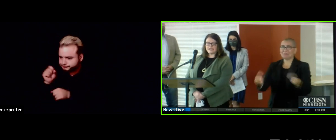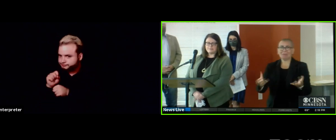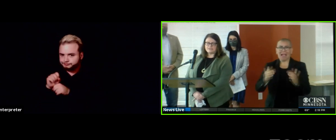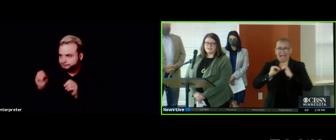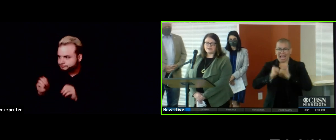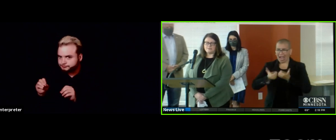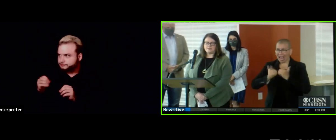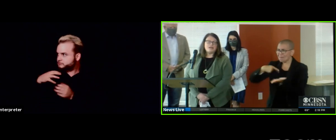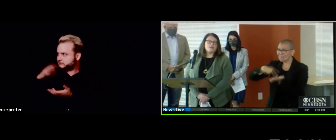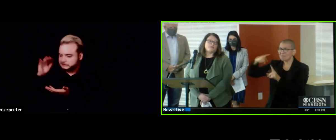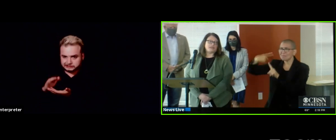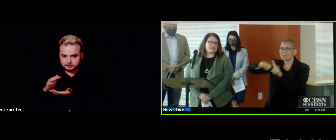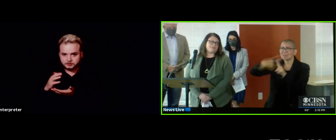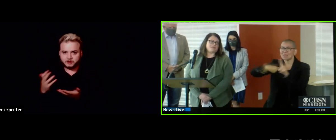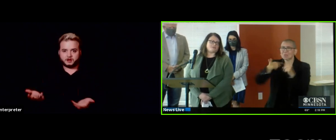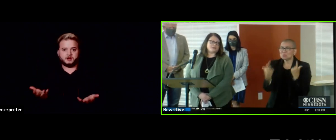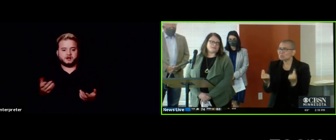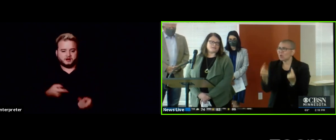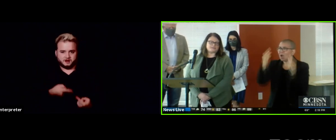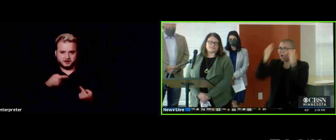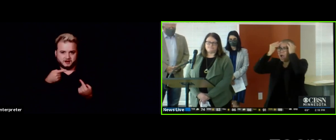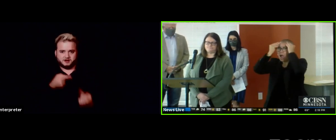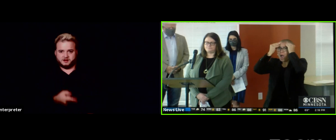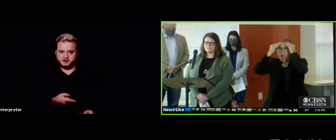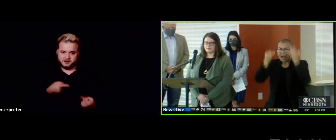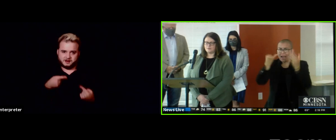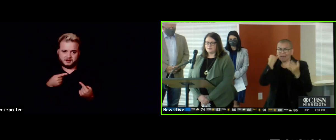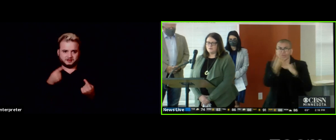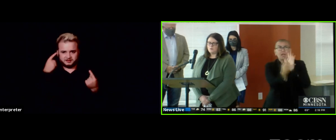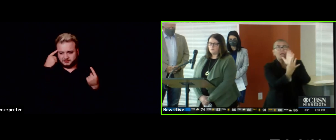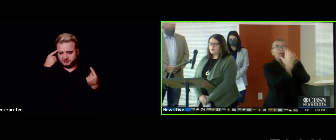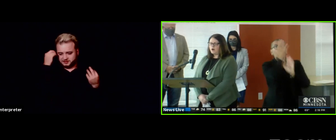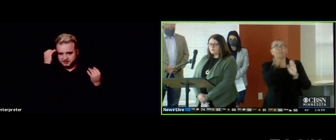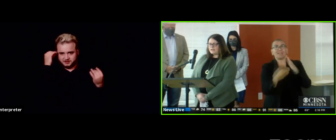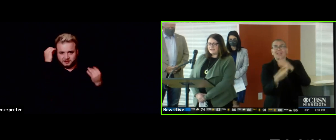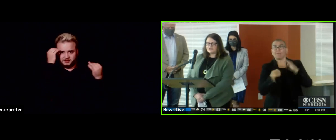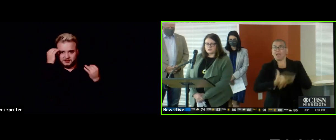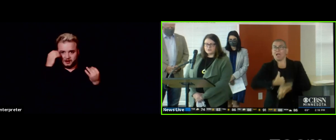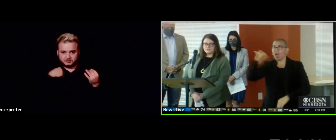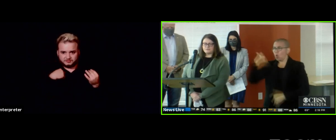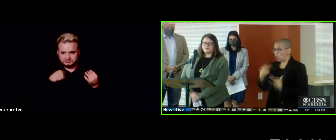happen to them when they can't make those payments. We already have a shortage of affordable